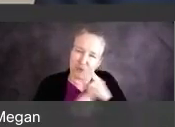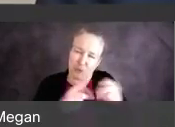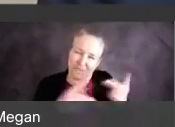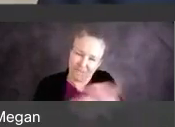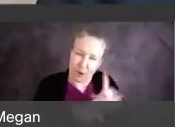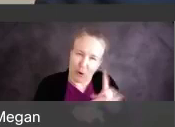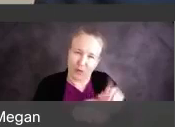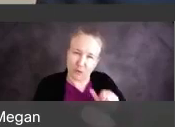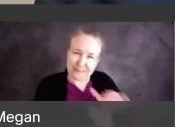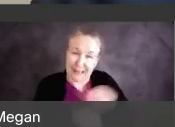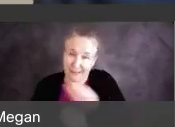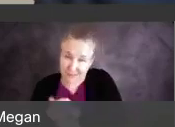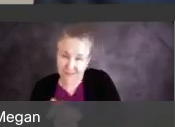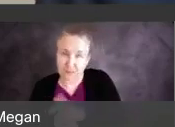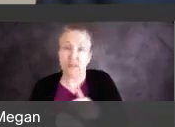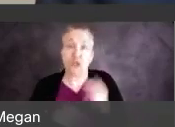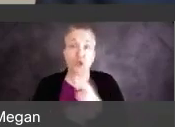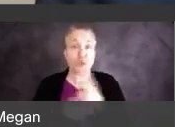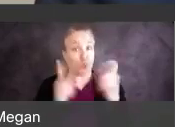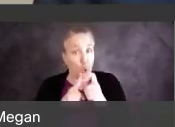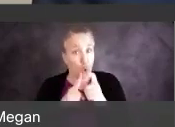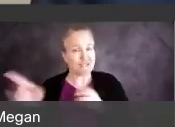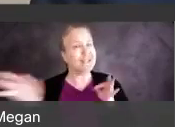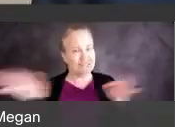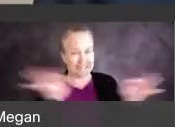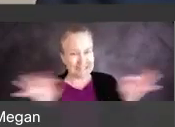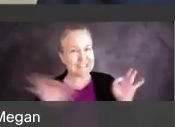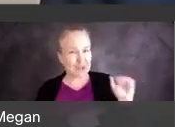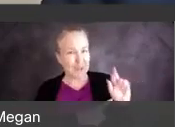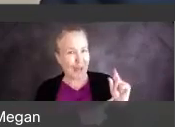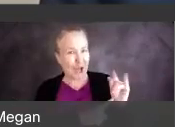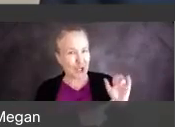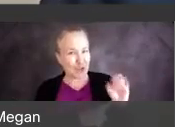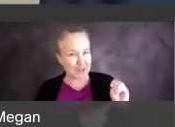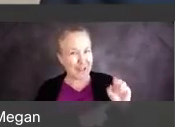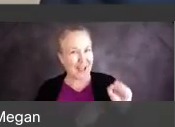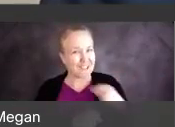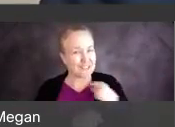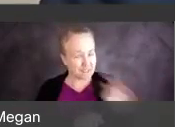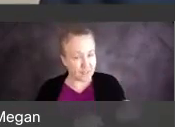algorithm in words. I can tell you what the four components are. It takes in the population of the